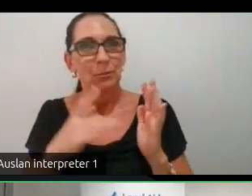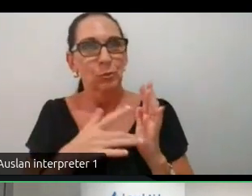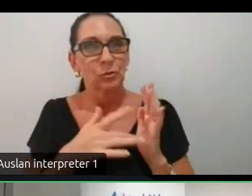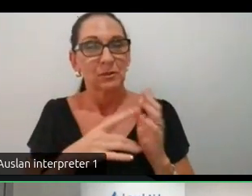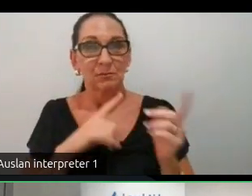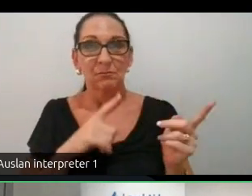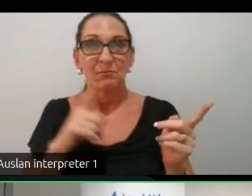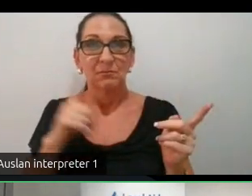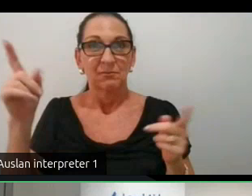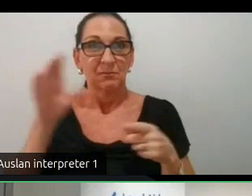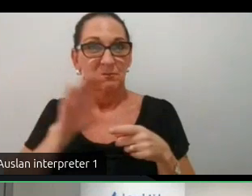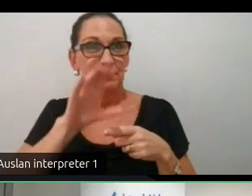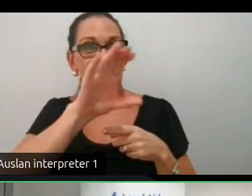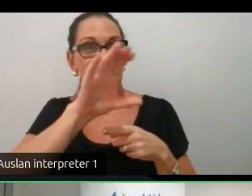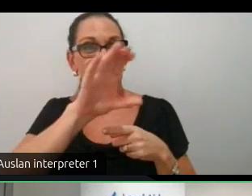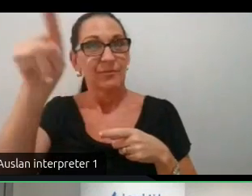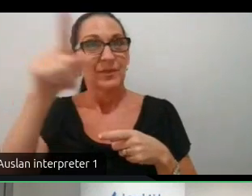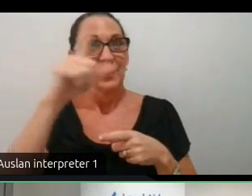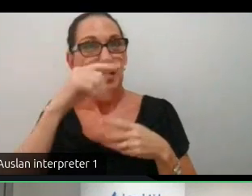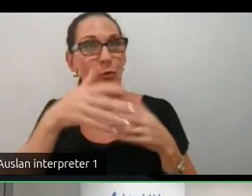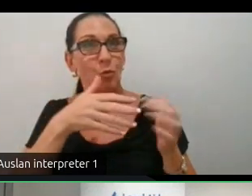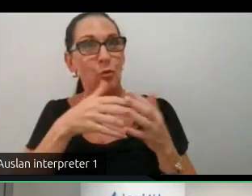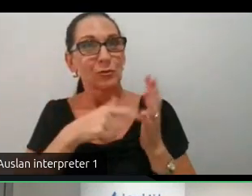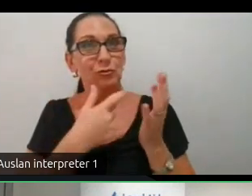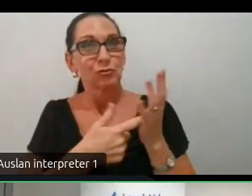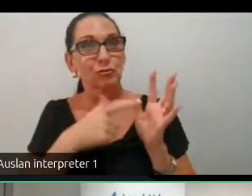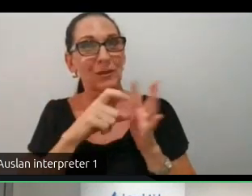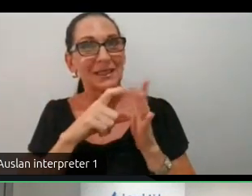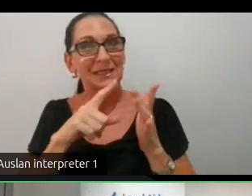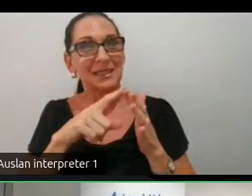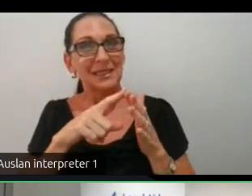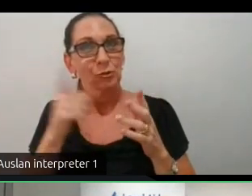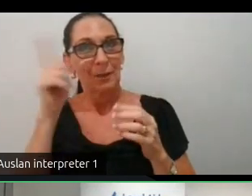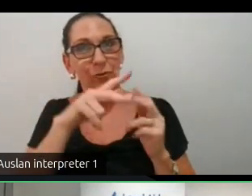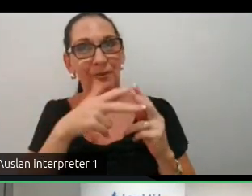a chunk of money and said he'd go get some tradies to fix your house. No, we don't even know where